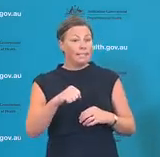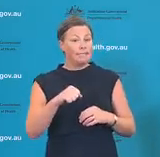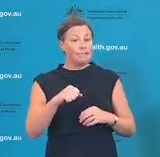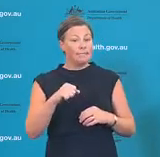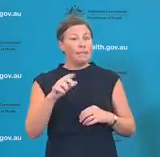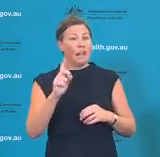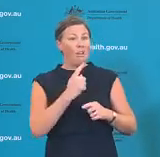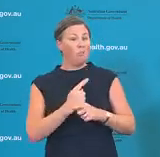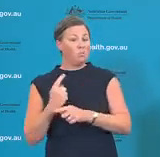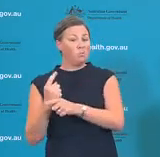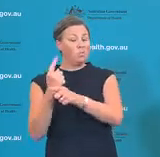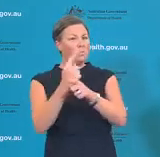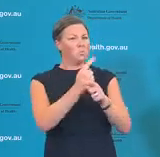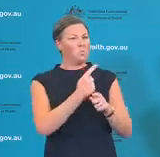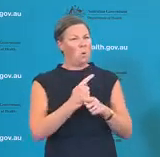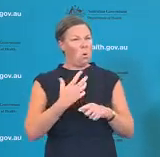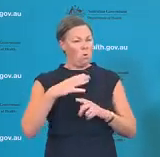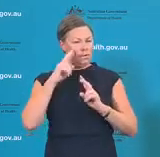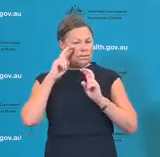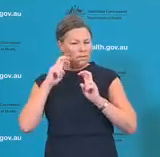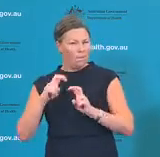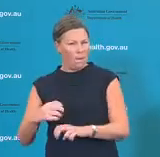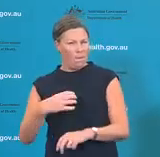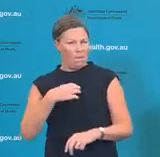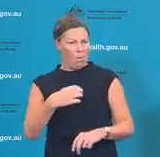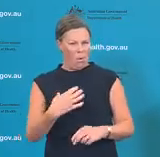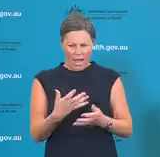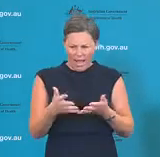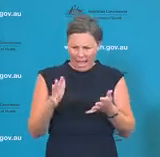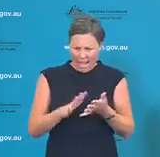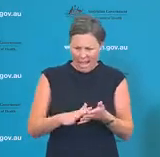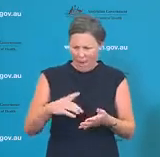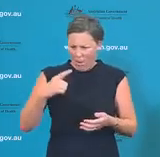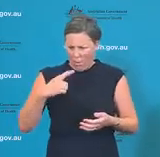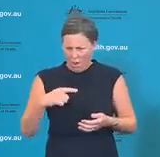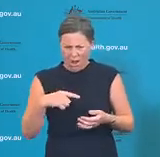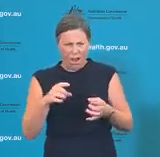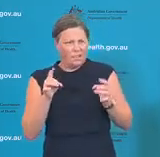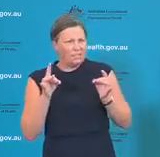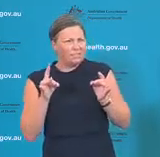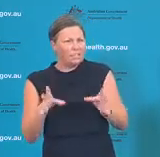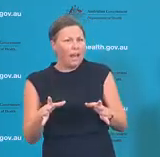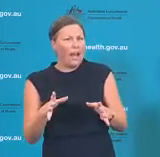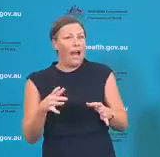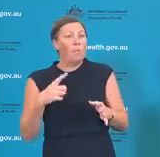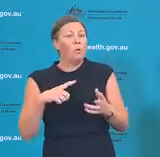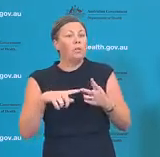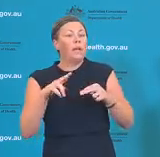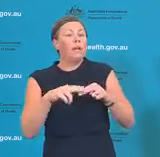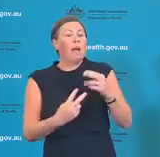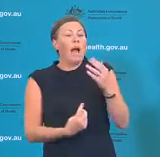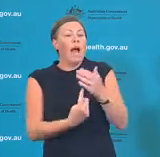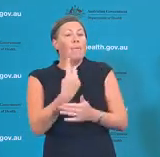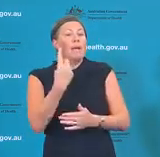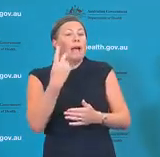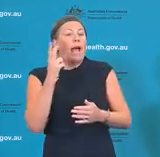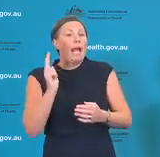understand so that we can learn from this and should unfortunately it ever happen again we'll be even more prepared than we were this time.